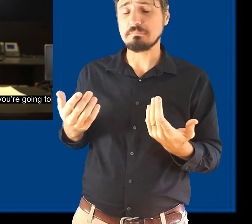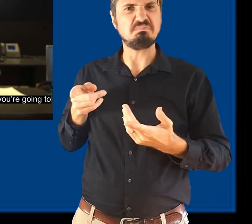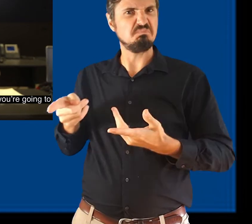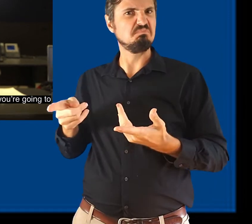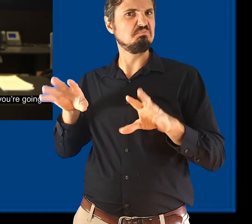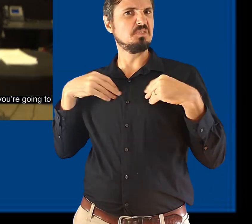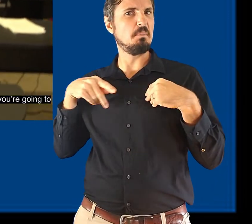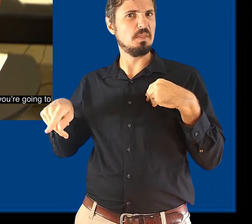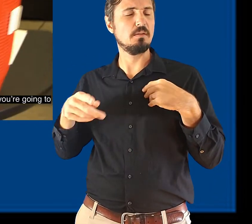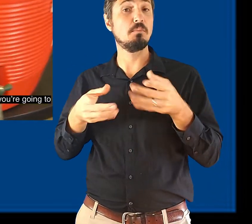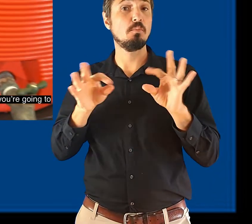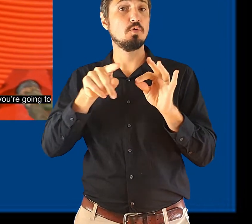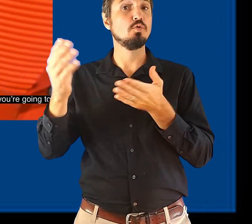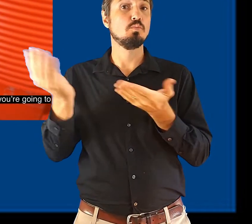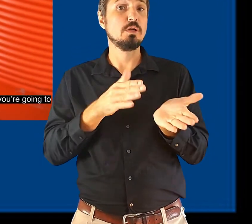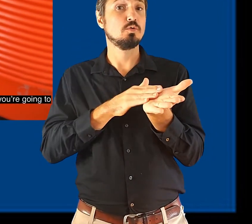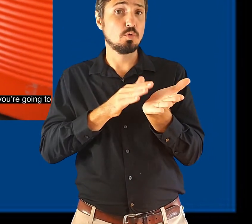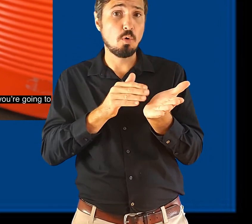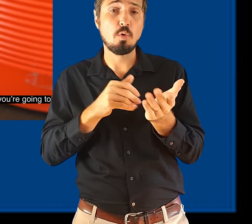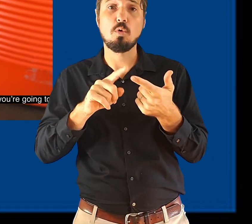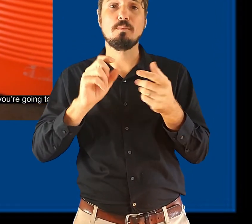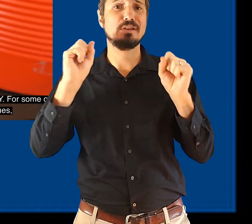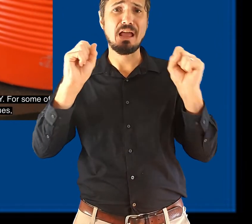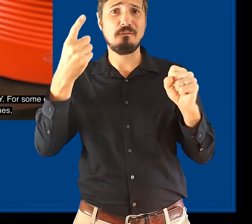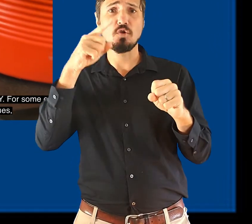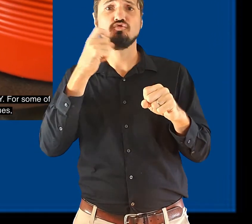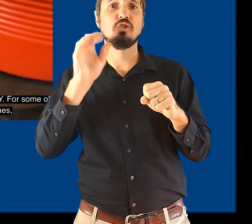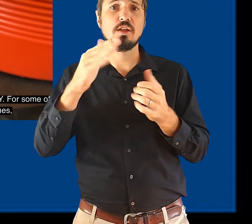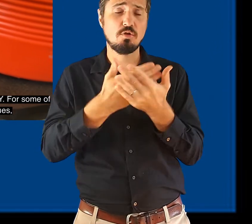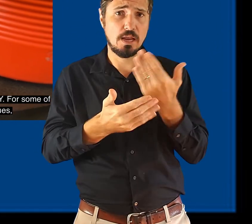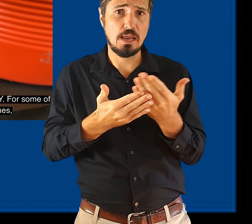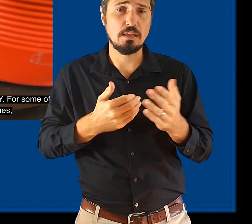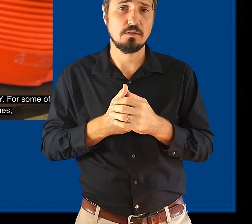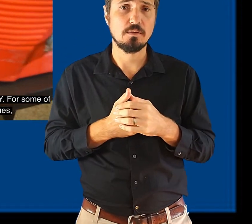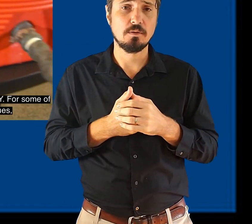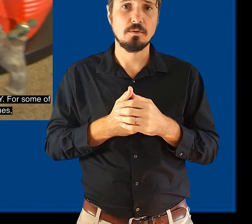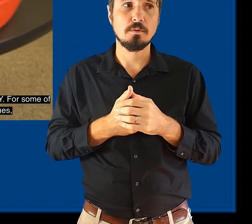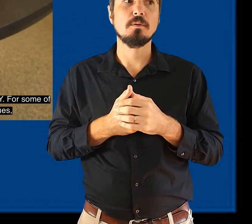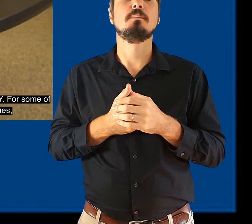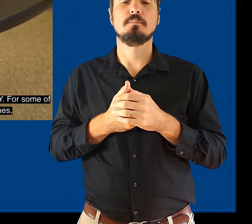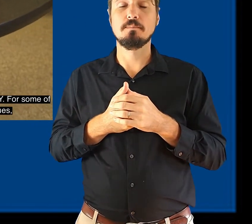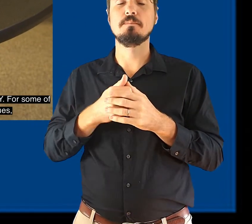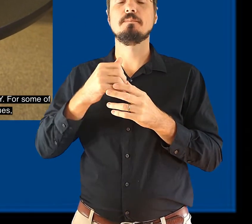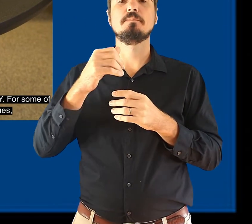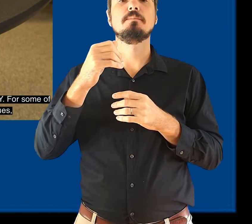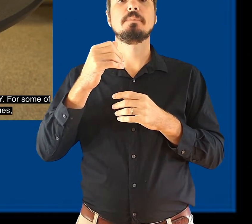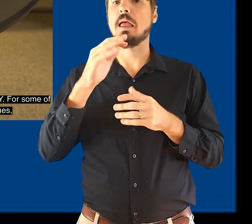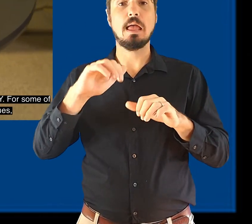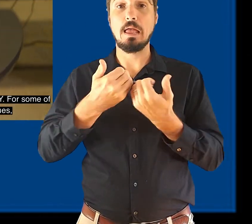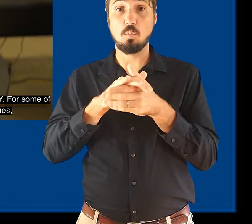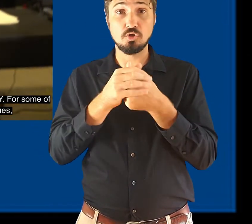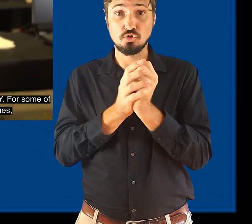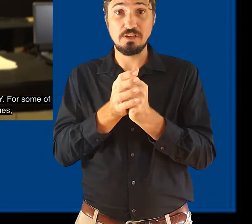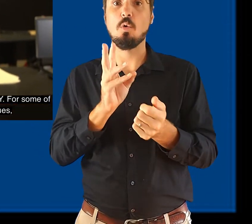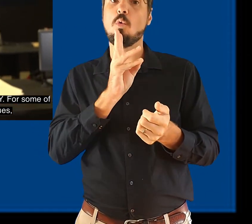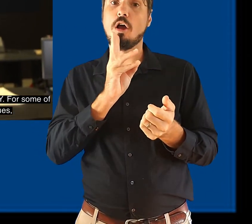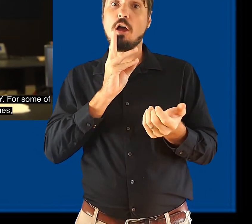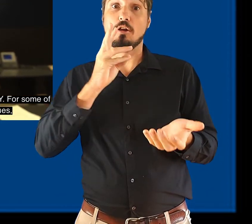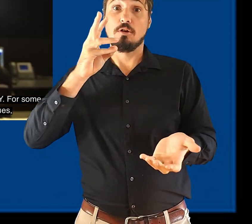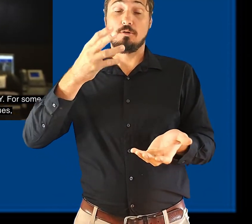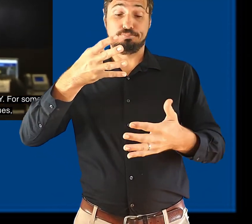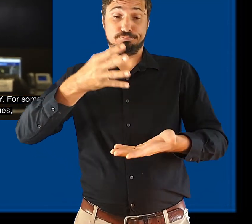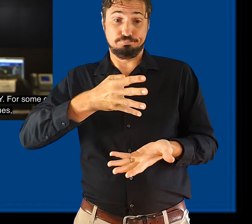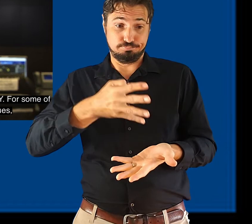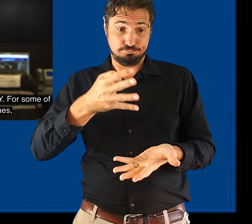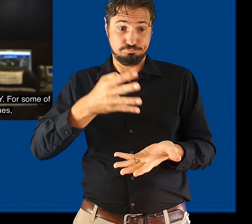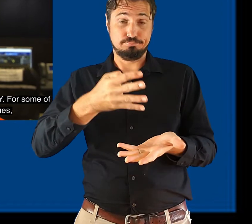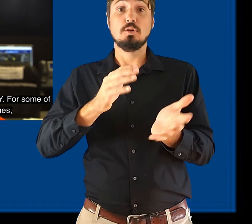The correct way to wash your hands is to WET, LATHER, SCRUB, RINSE and DRY. For some of you folks that may be confused about the correct hand washing techniques,